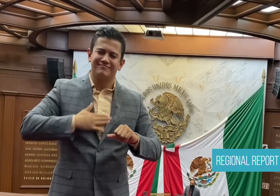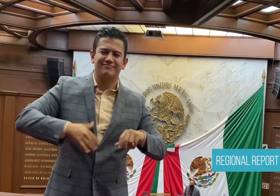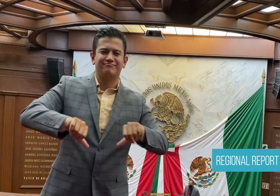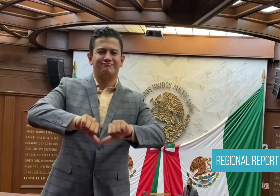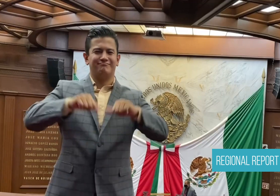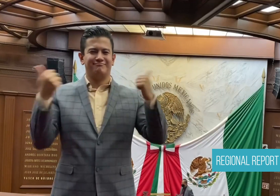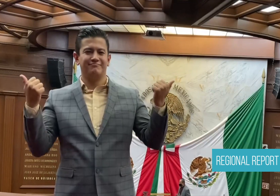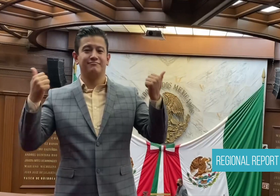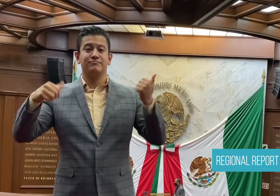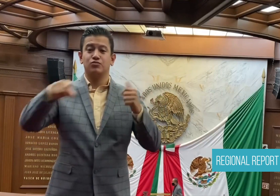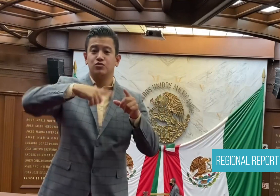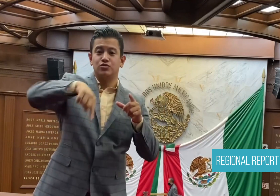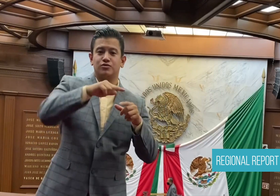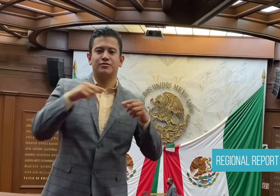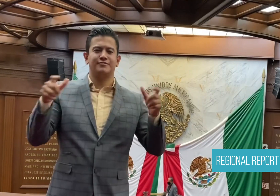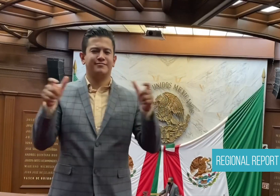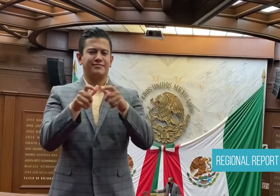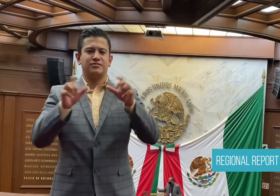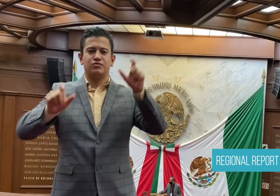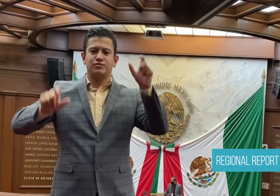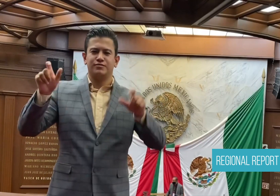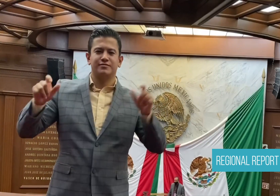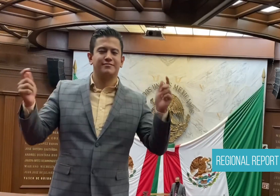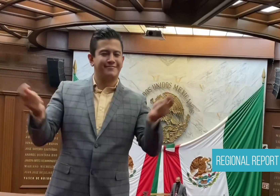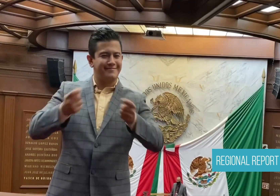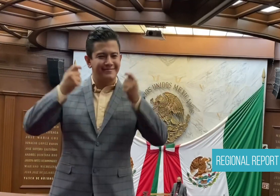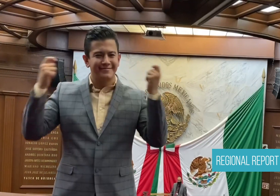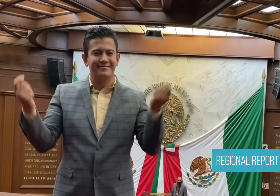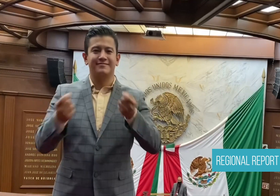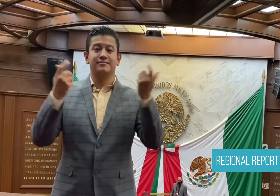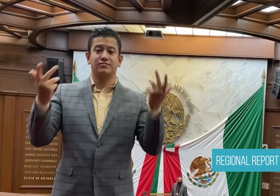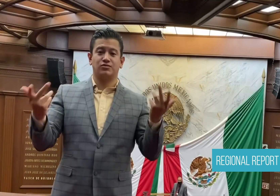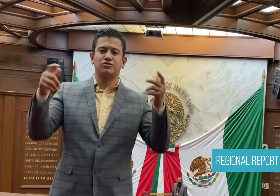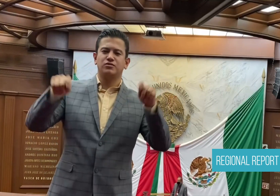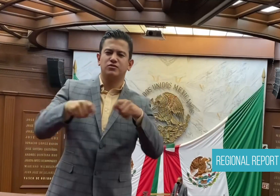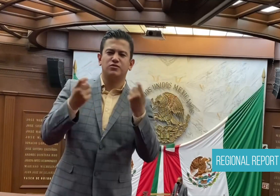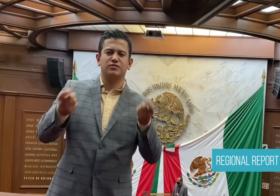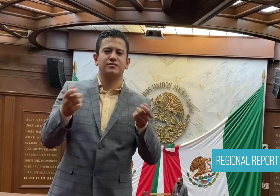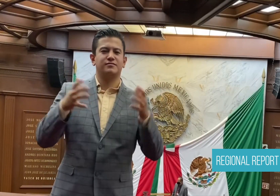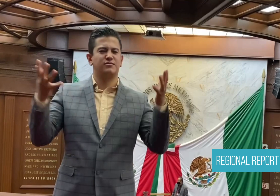about their struggles. I want to change this. I want them